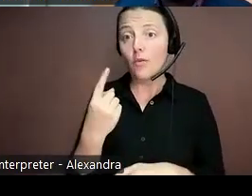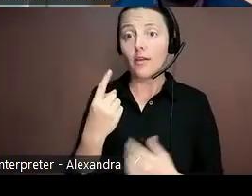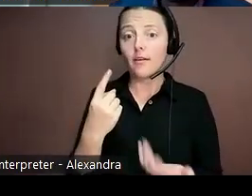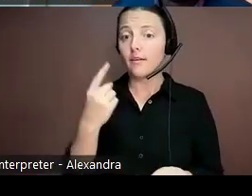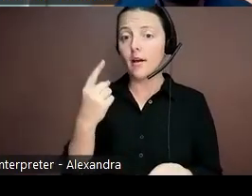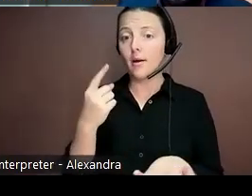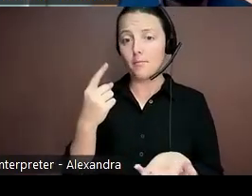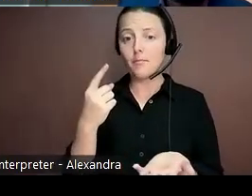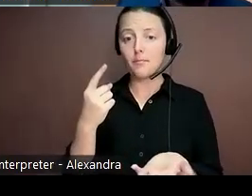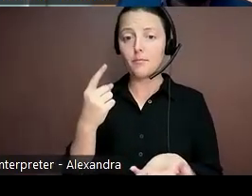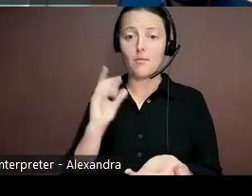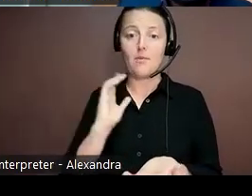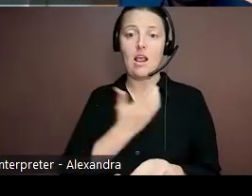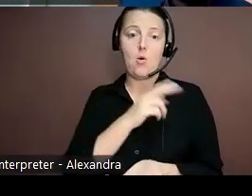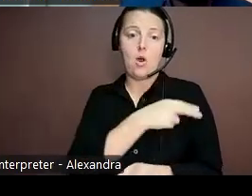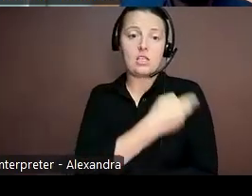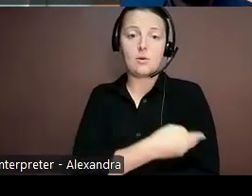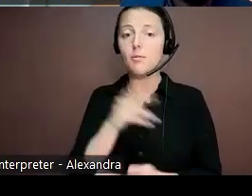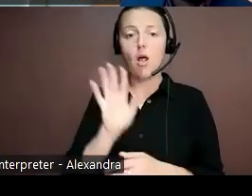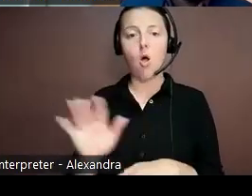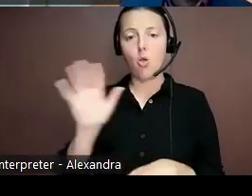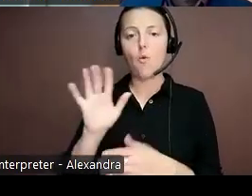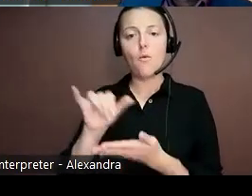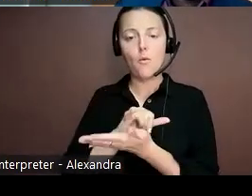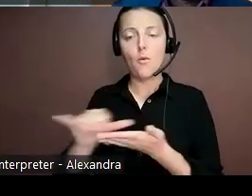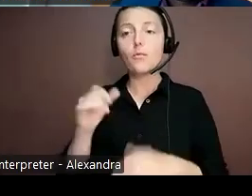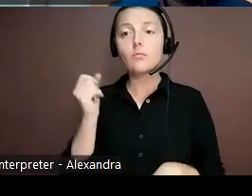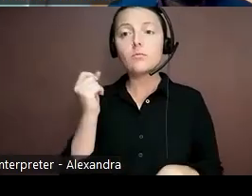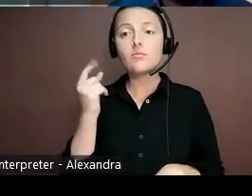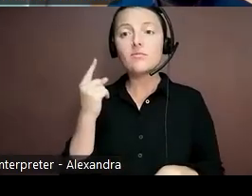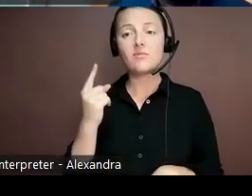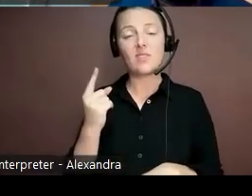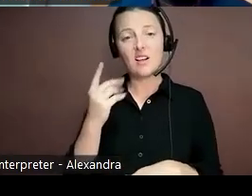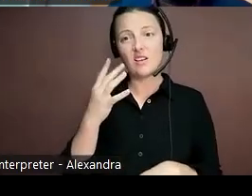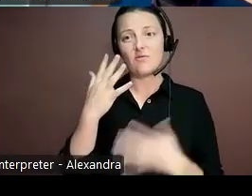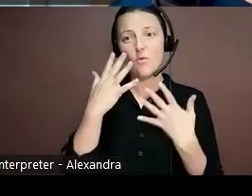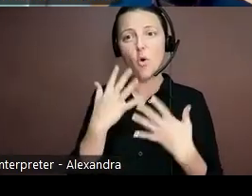didn't have a lot of staff that had training in autism or intellectual disabilities. So there